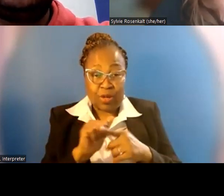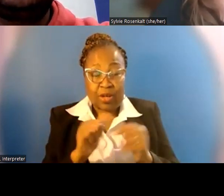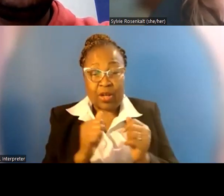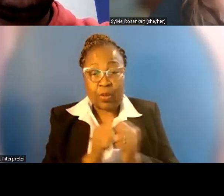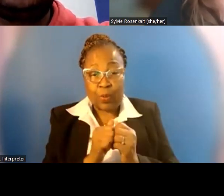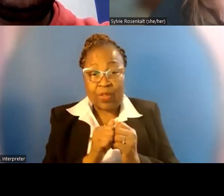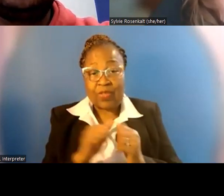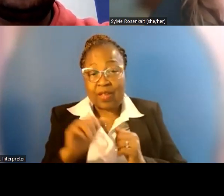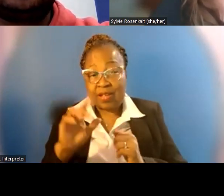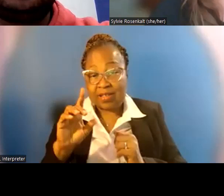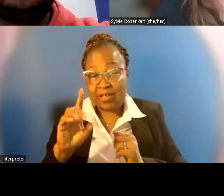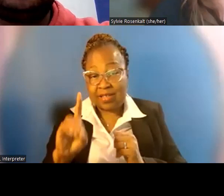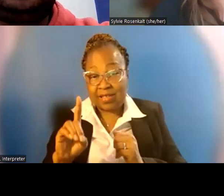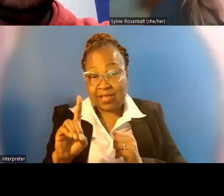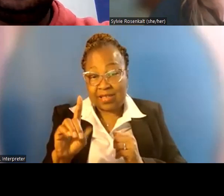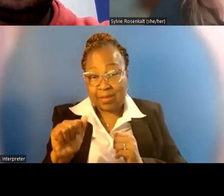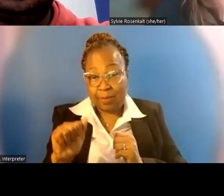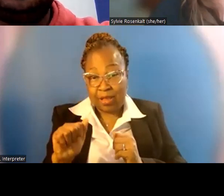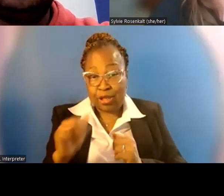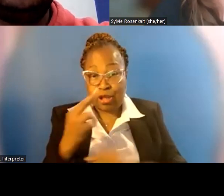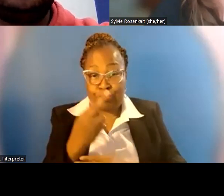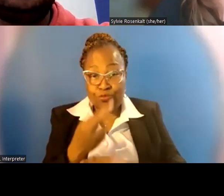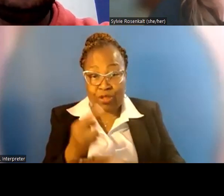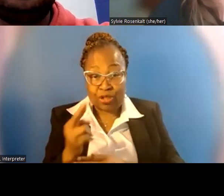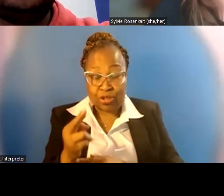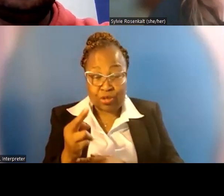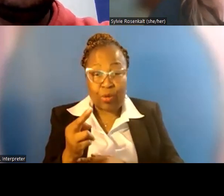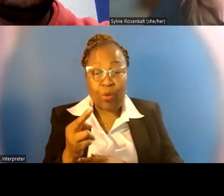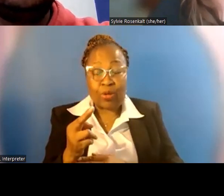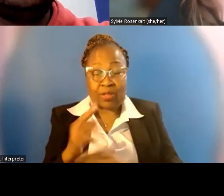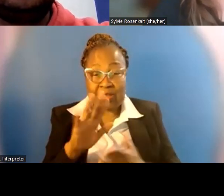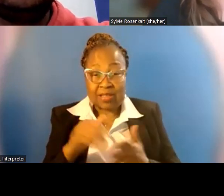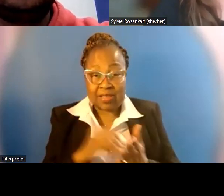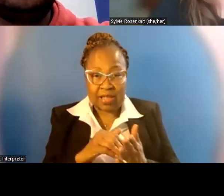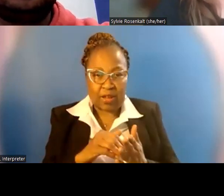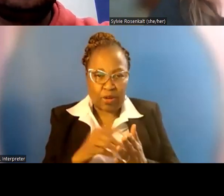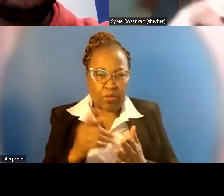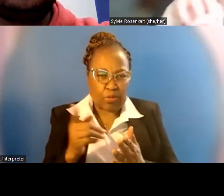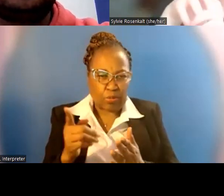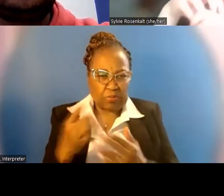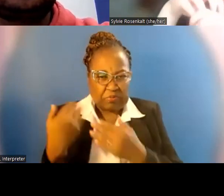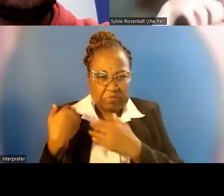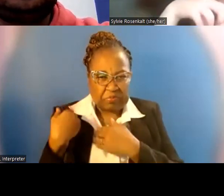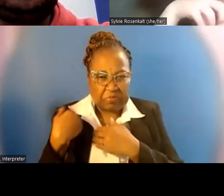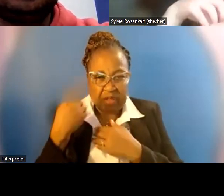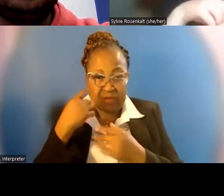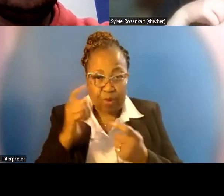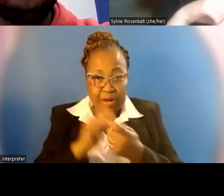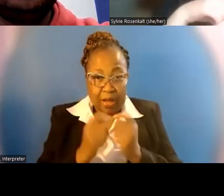which is where students get accommodations and we linked up with them to be on their tour